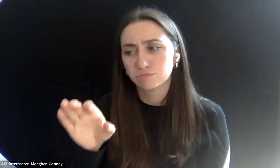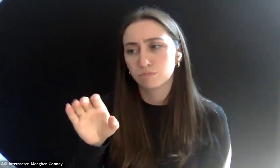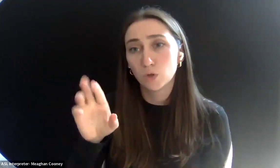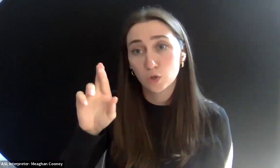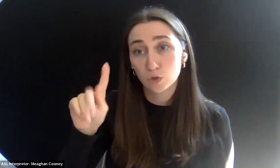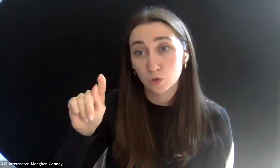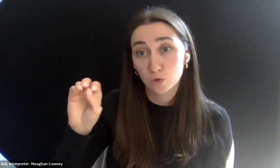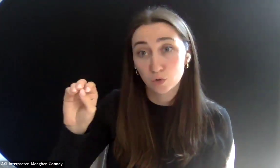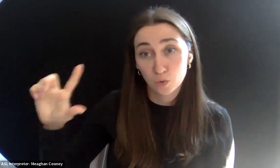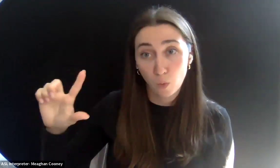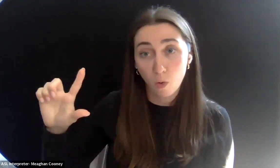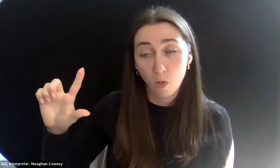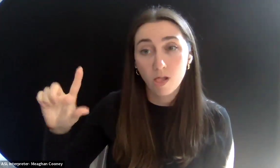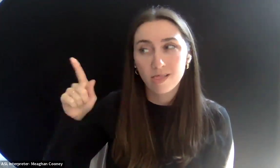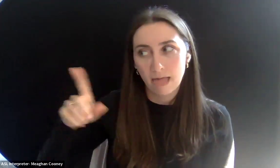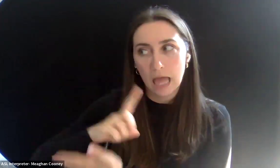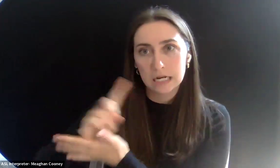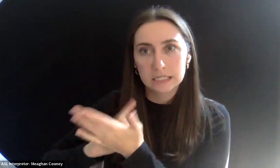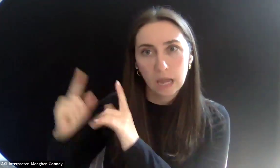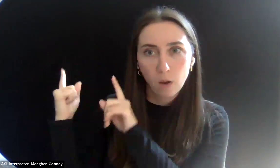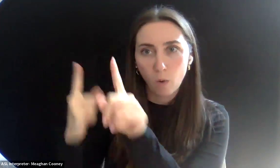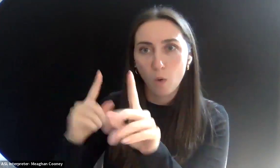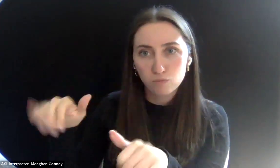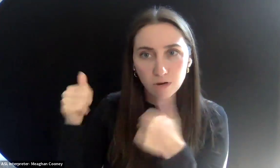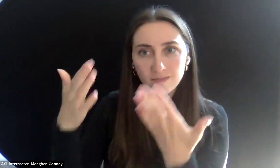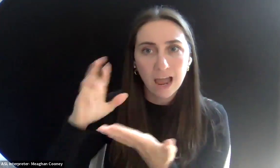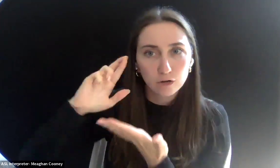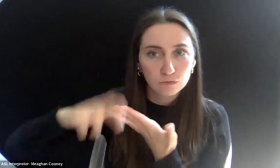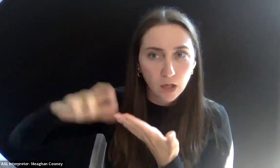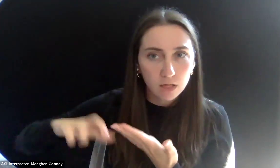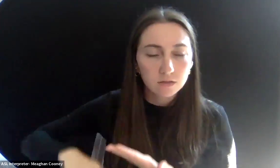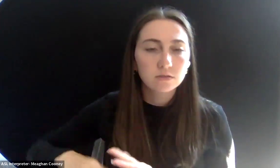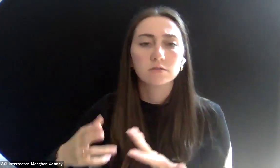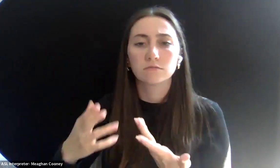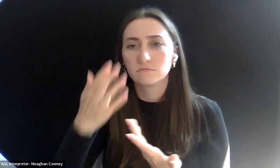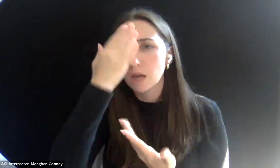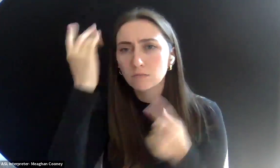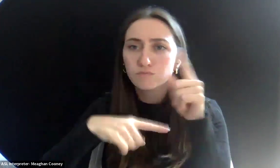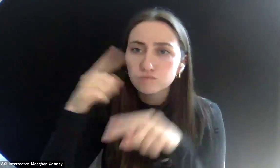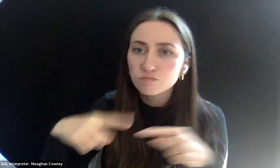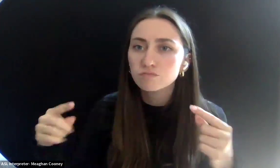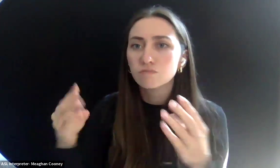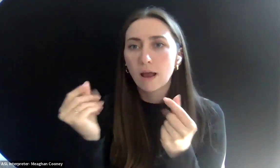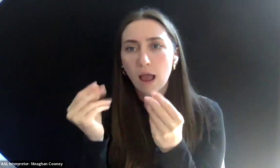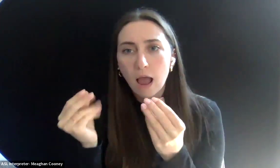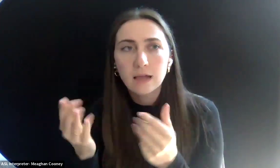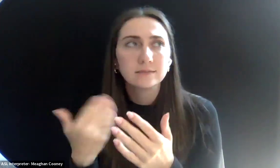designed to provide variable results because different assets may have different levels of criticality.